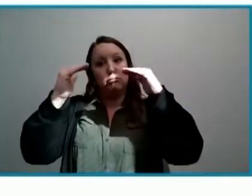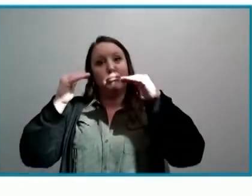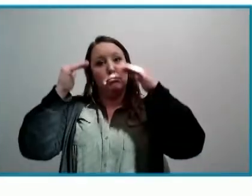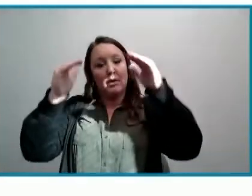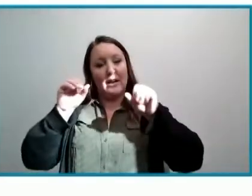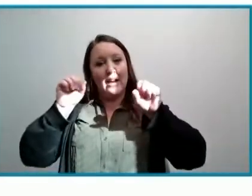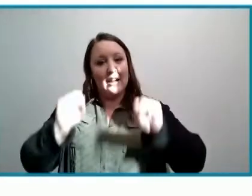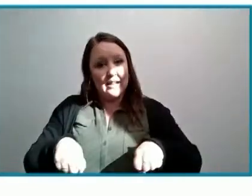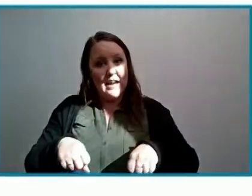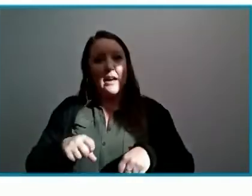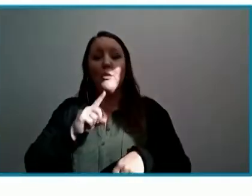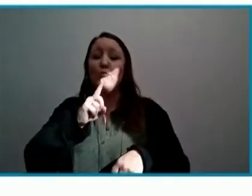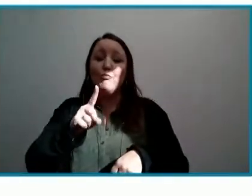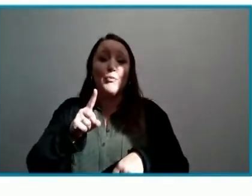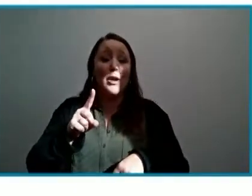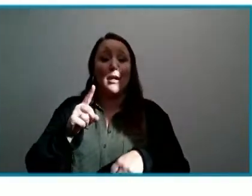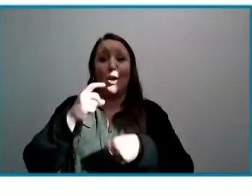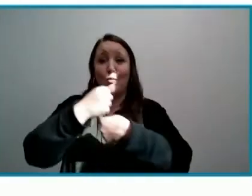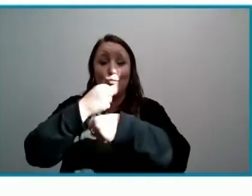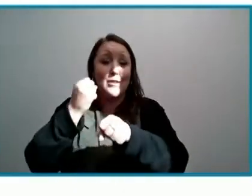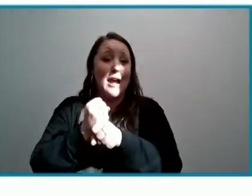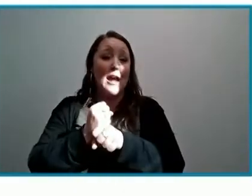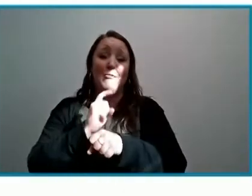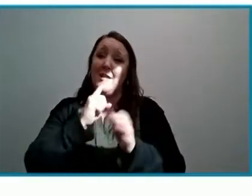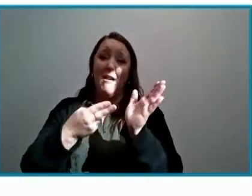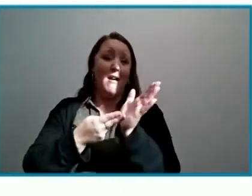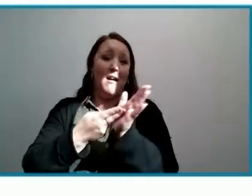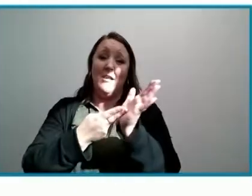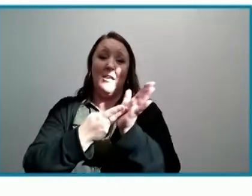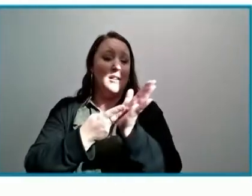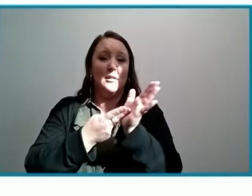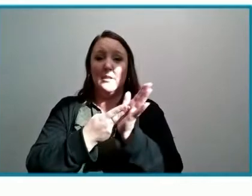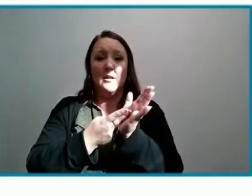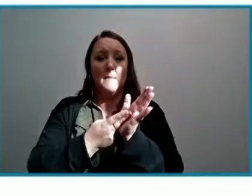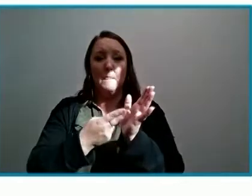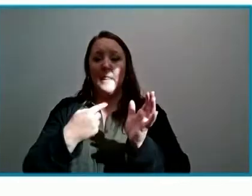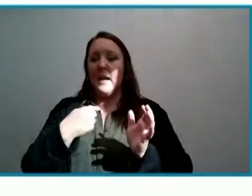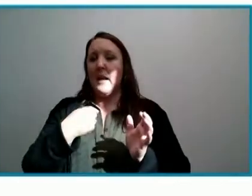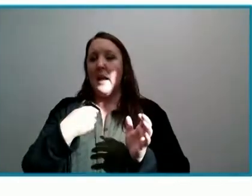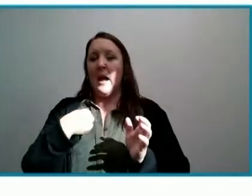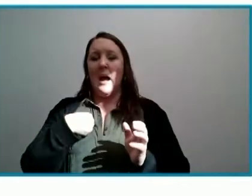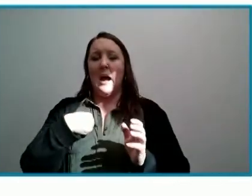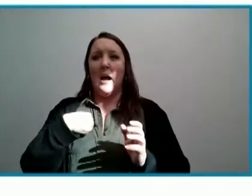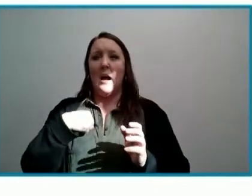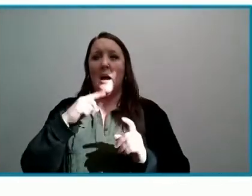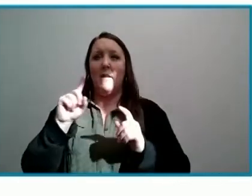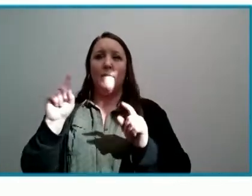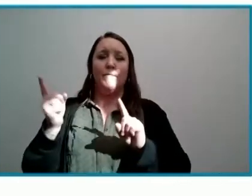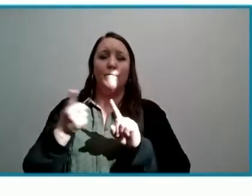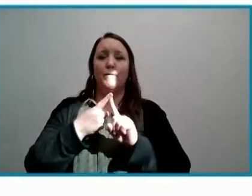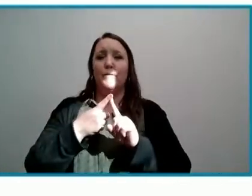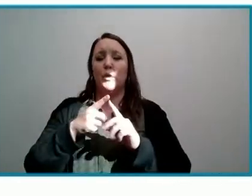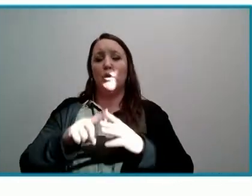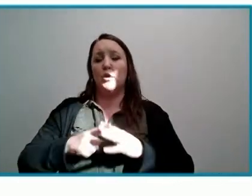create. And you know, honestly, I went, when I first got into the community voices as a participant,